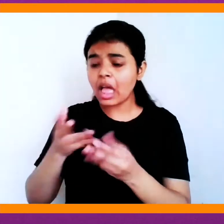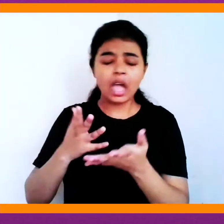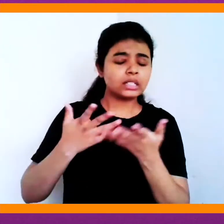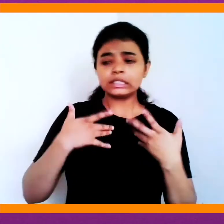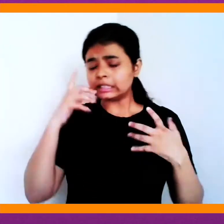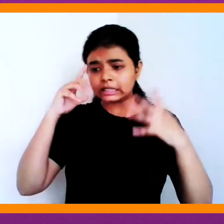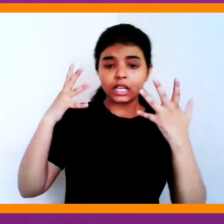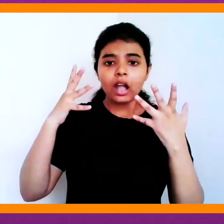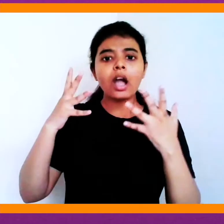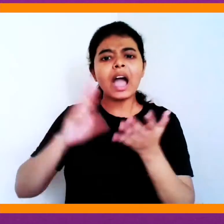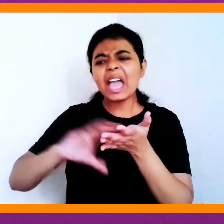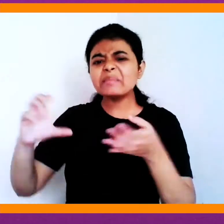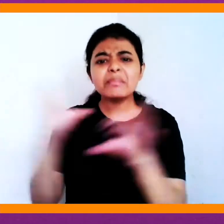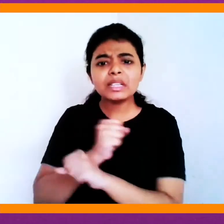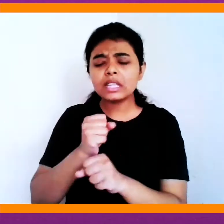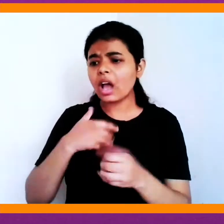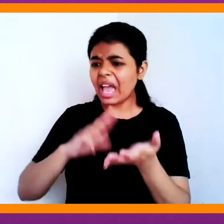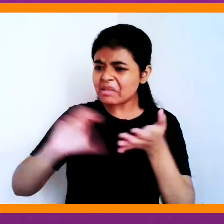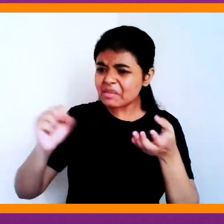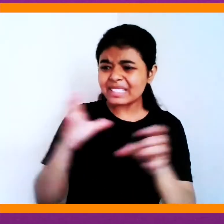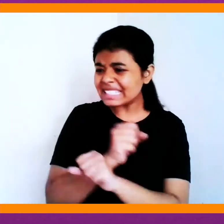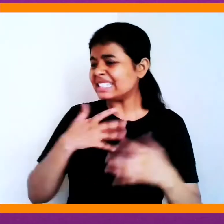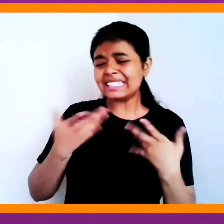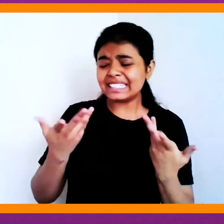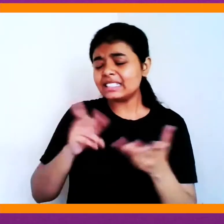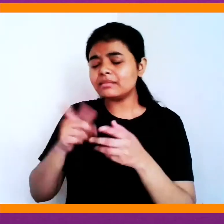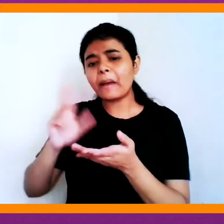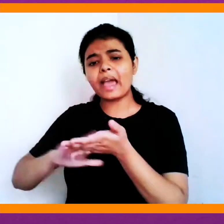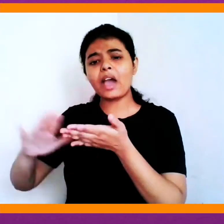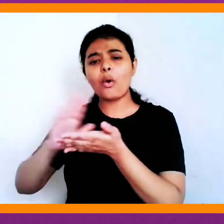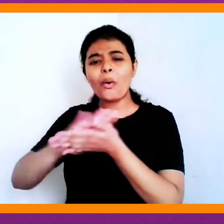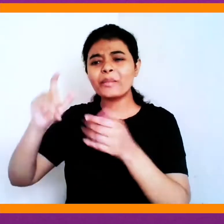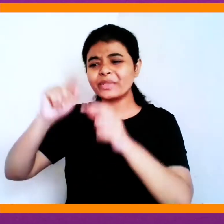tablets to get their periods when there's no such need whatsoever it's better to just wait and